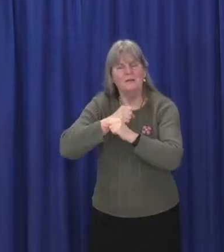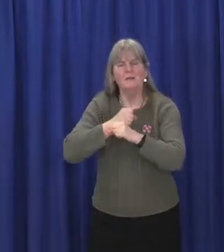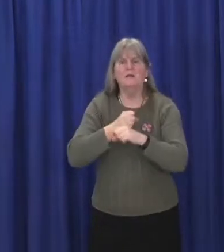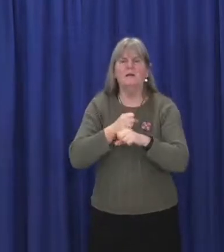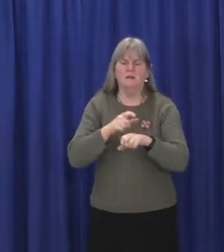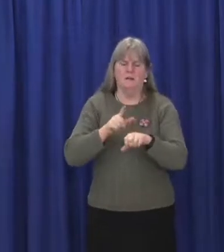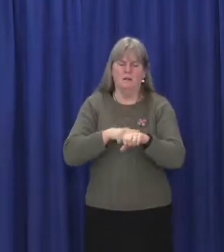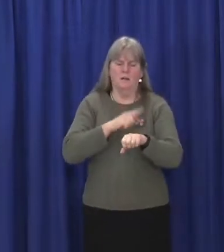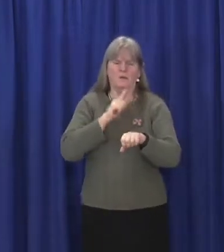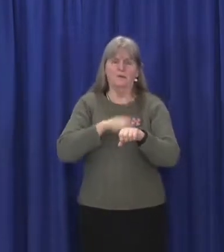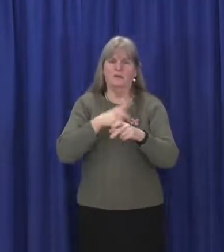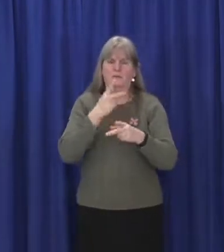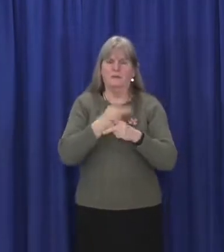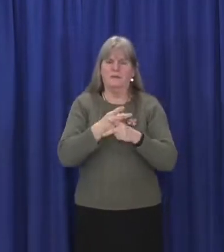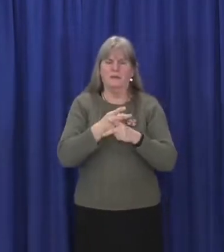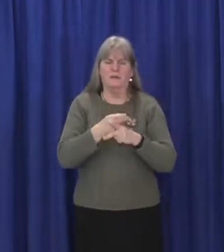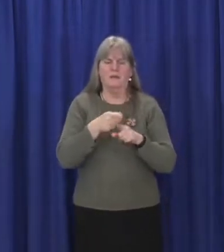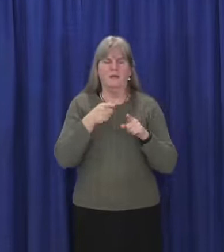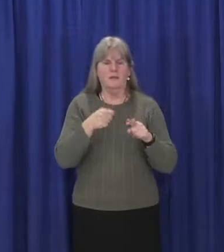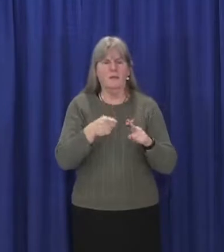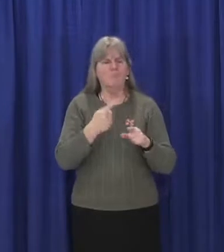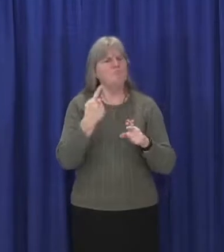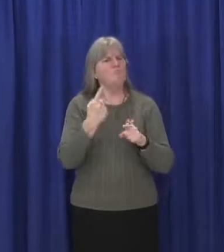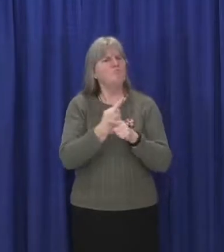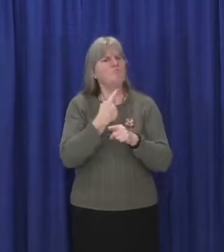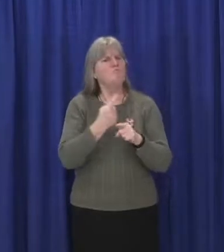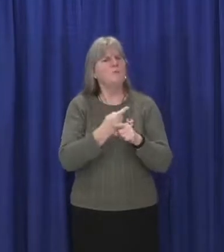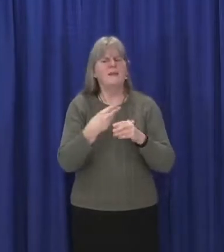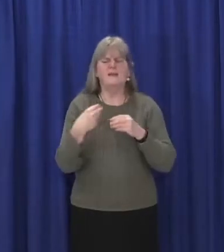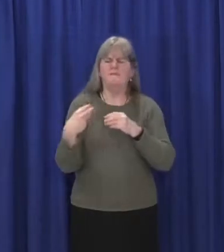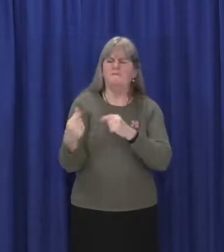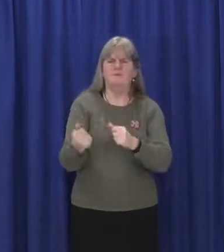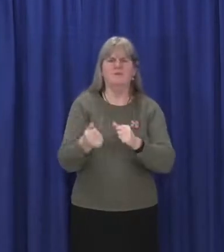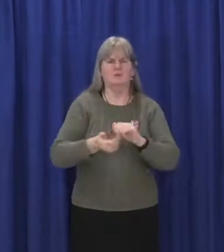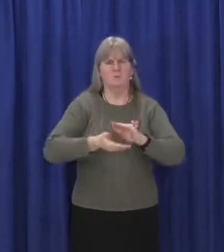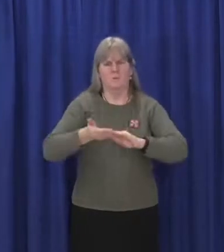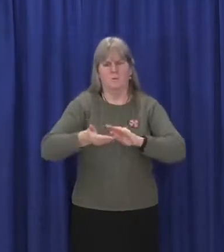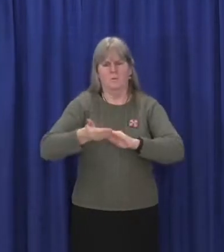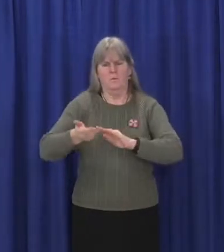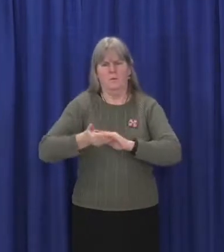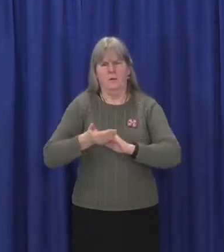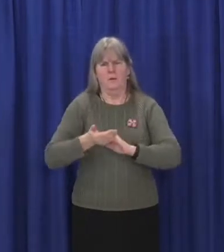run very effectively. And there are many, in fact, most residents who